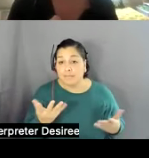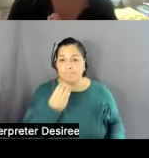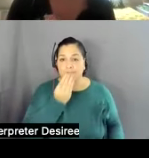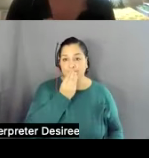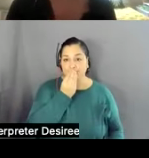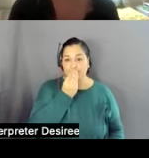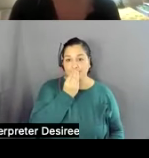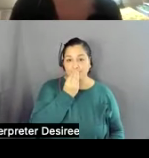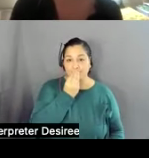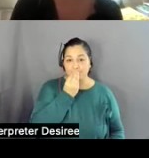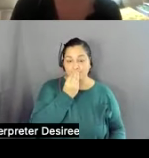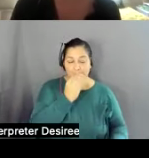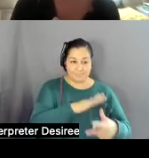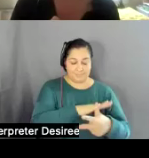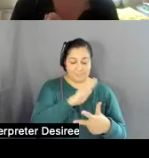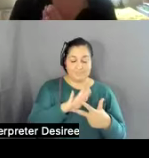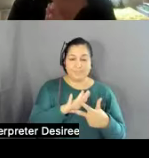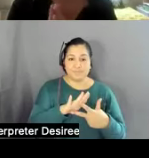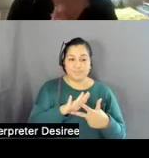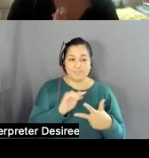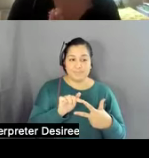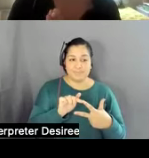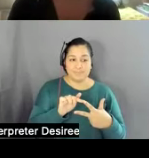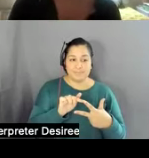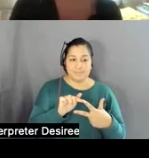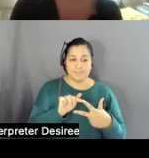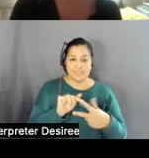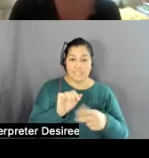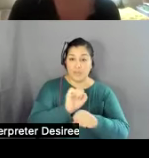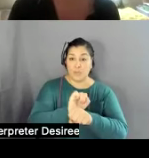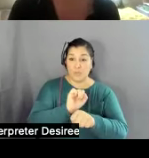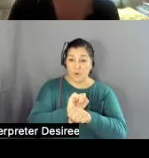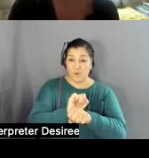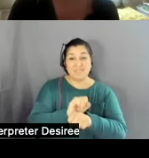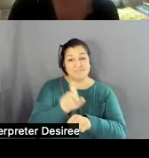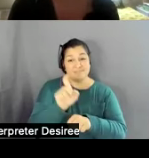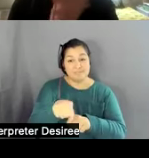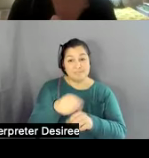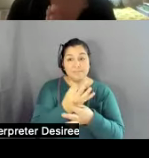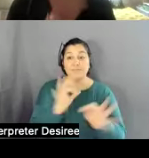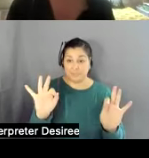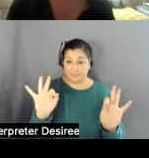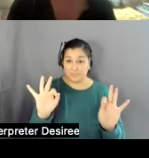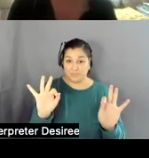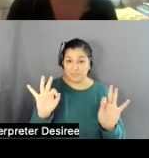The second is that the work needs to be free, or at the very least,